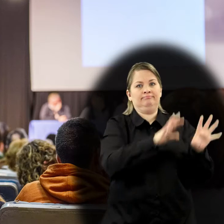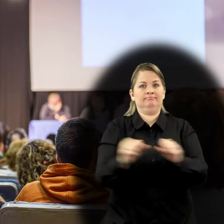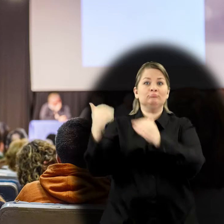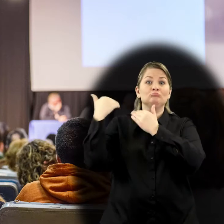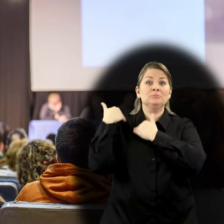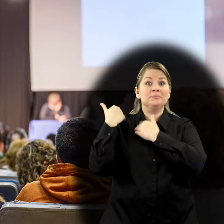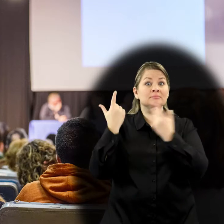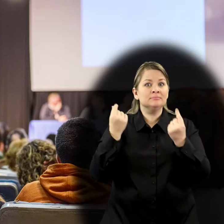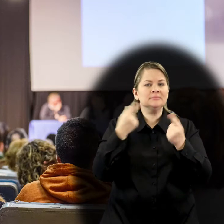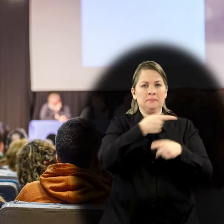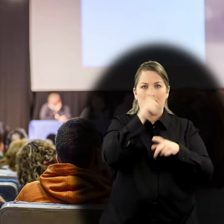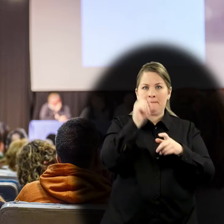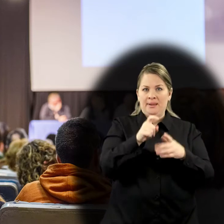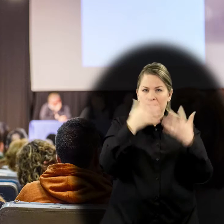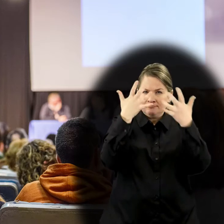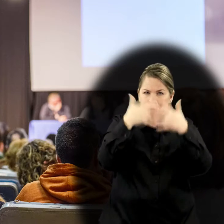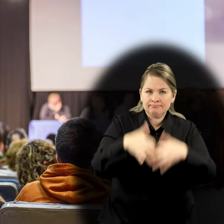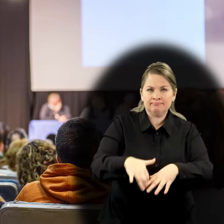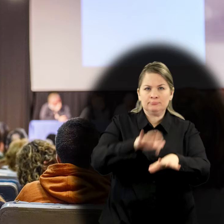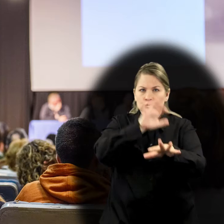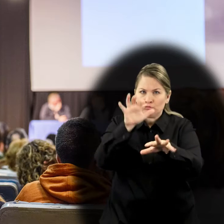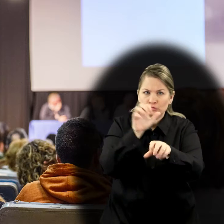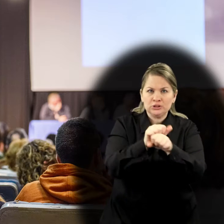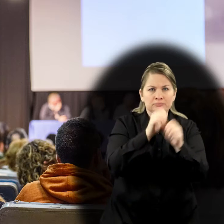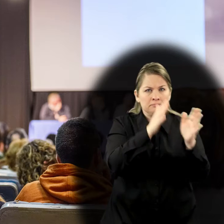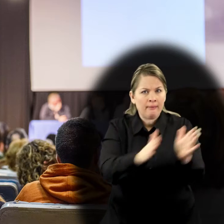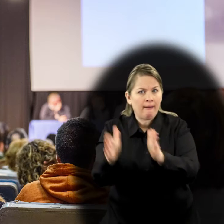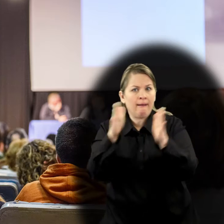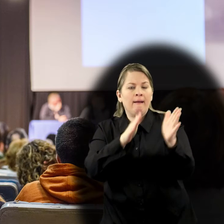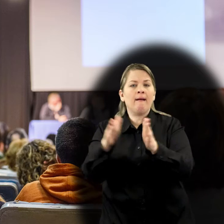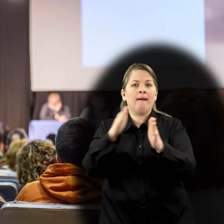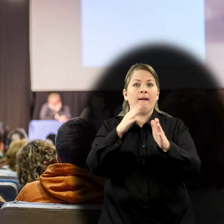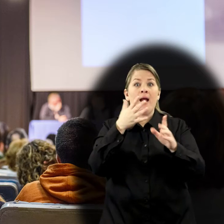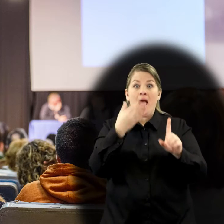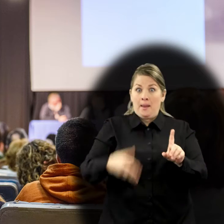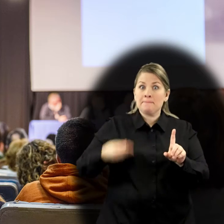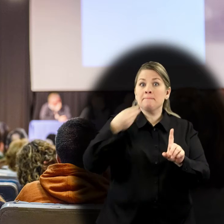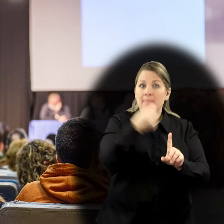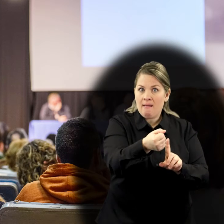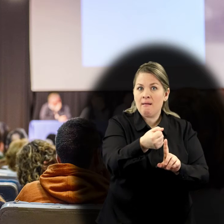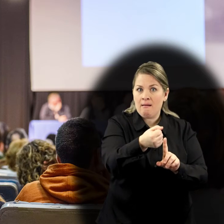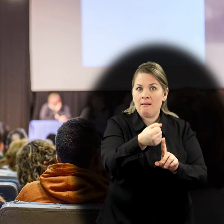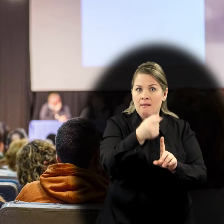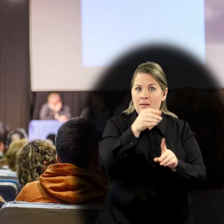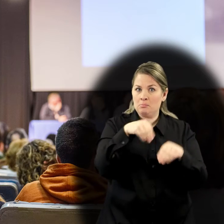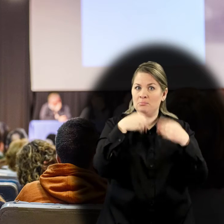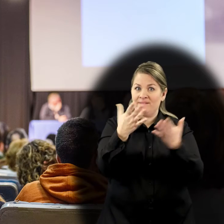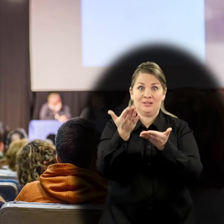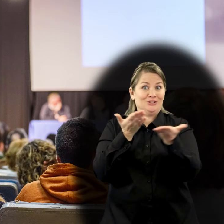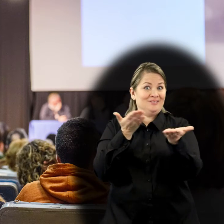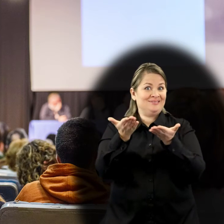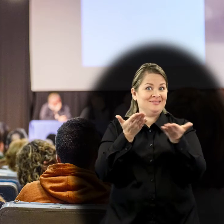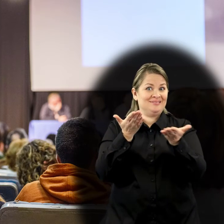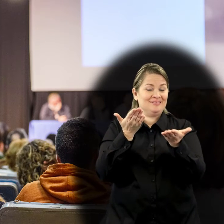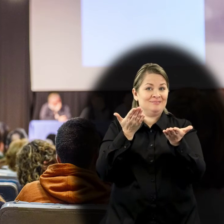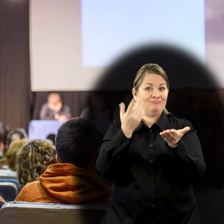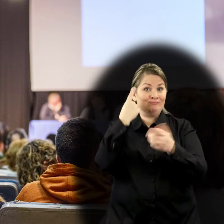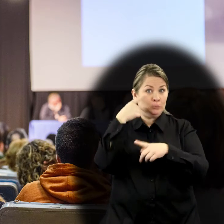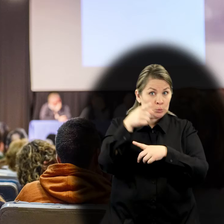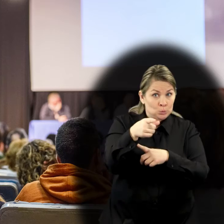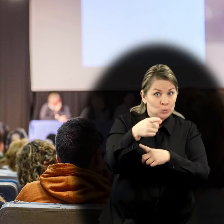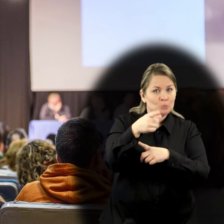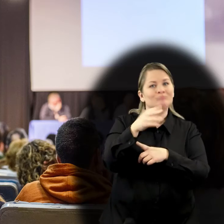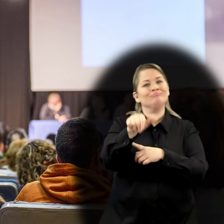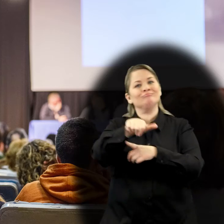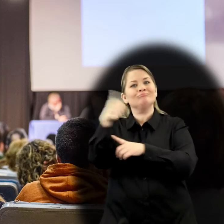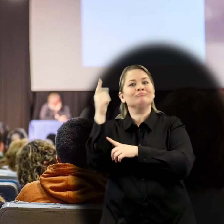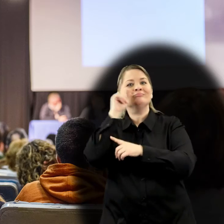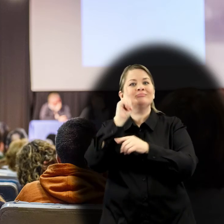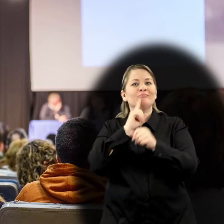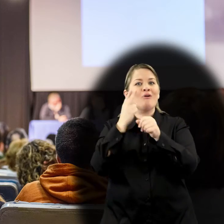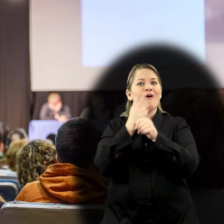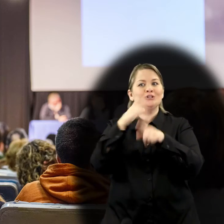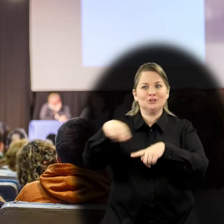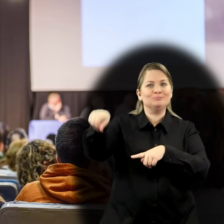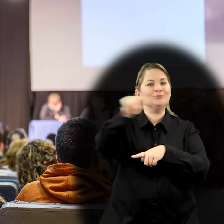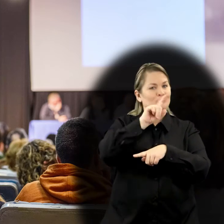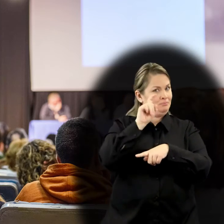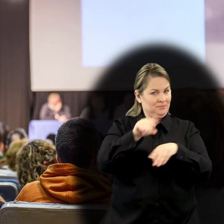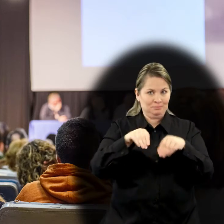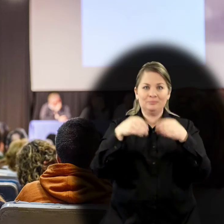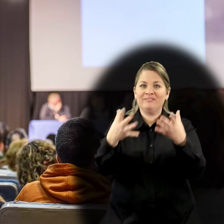to communicate effectively with you and other consumers who are deaf.